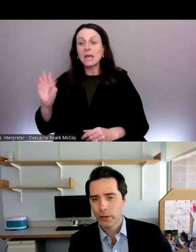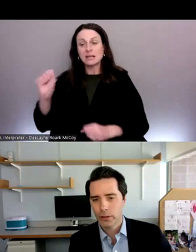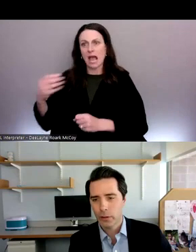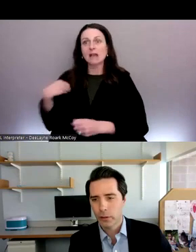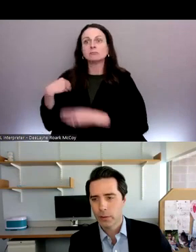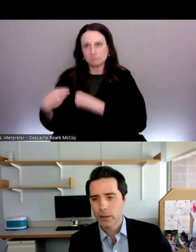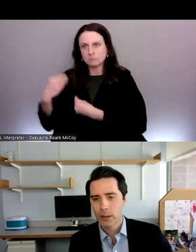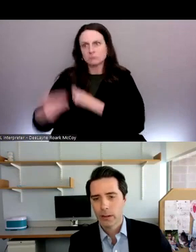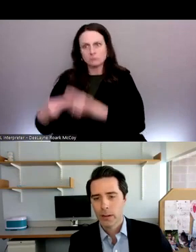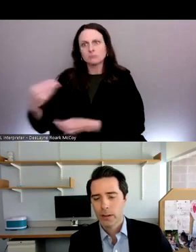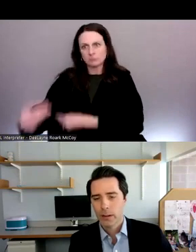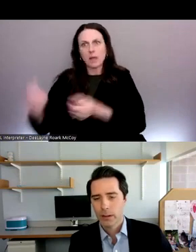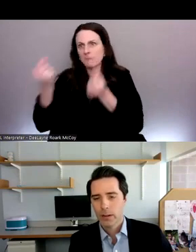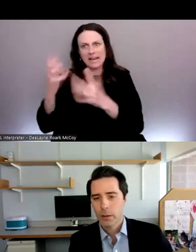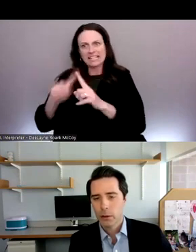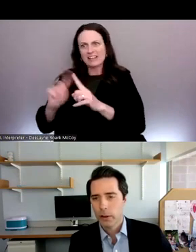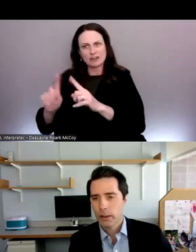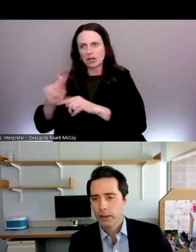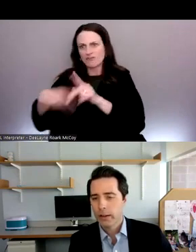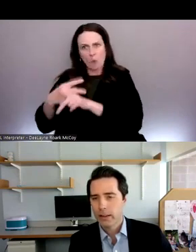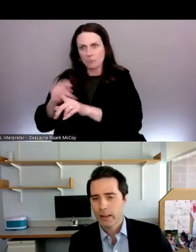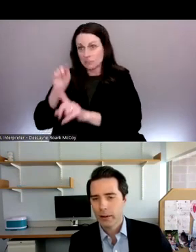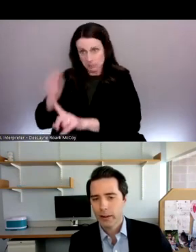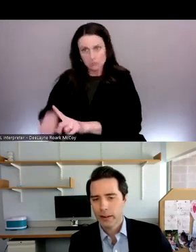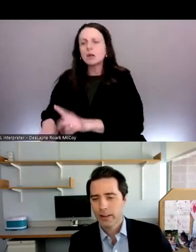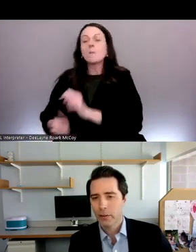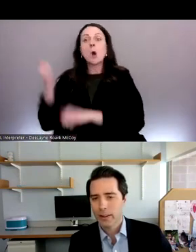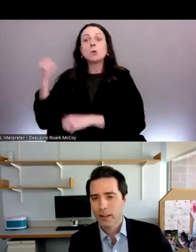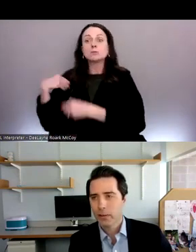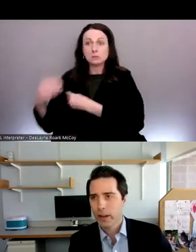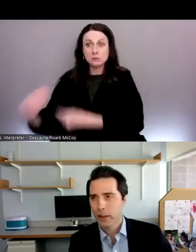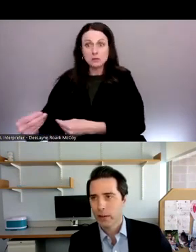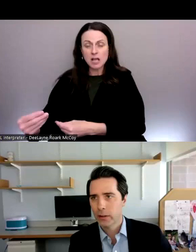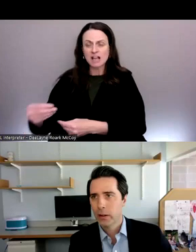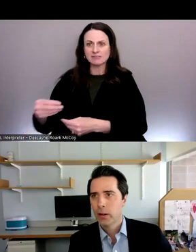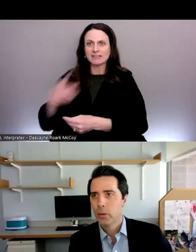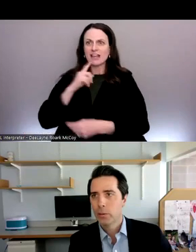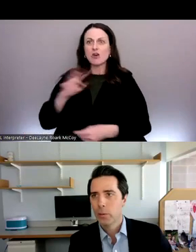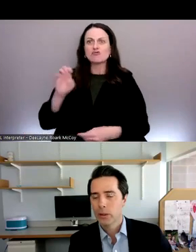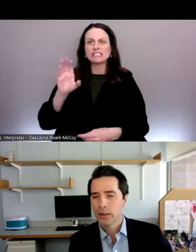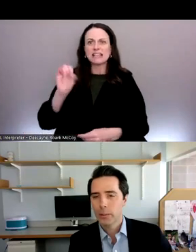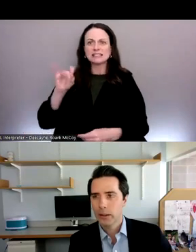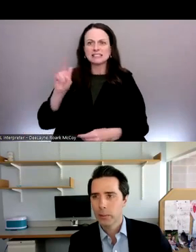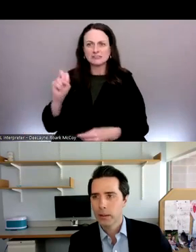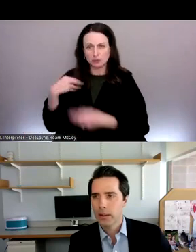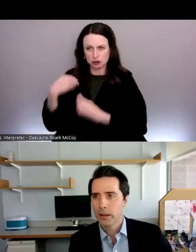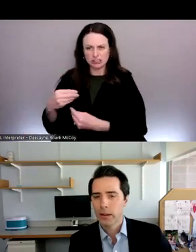all different forms the majority is inherited in a recessive